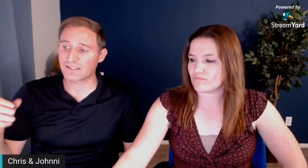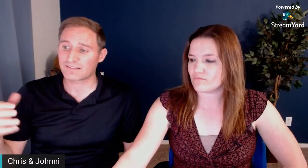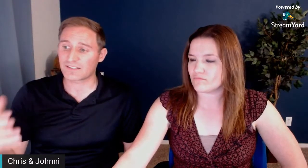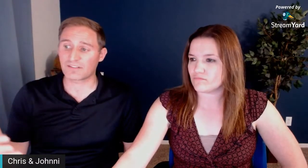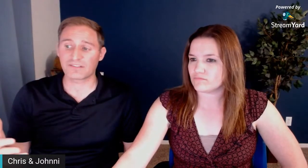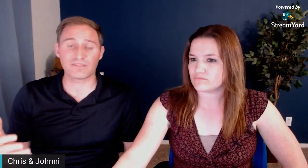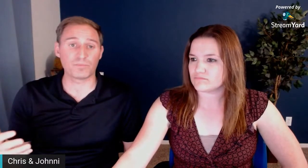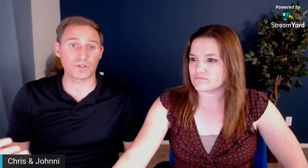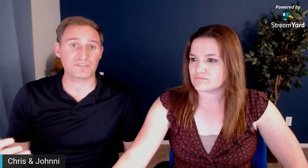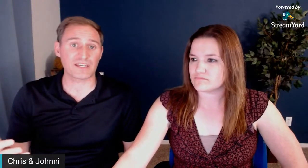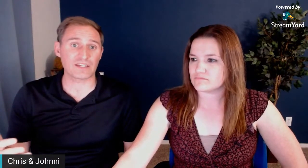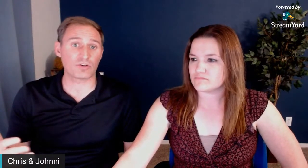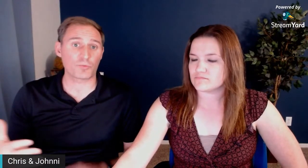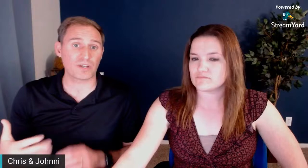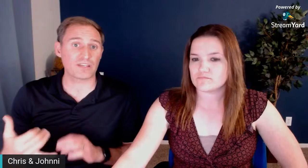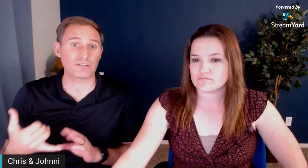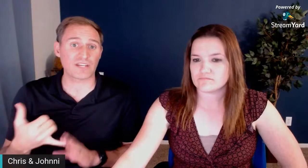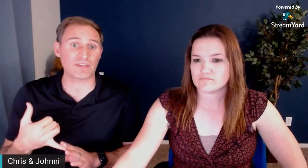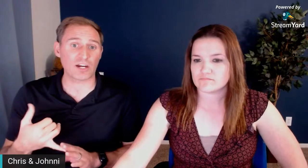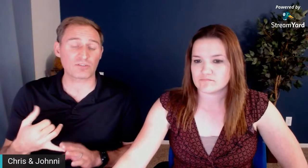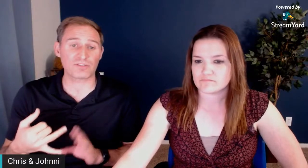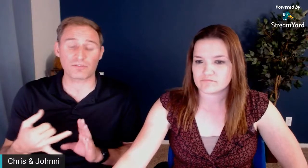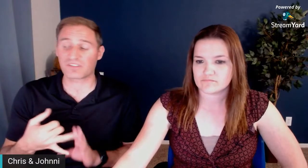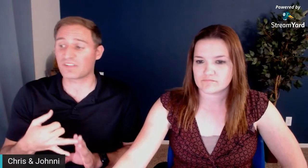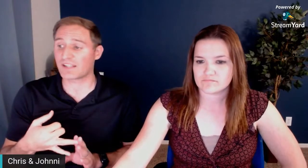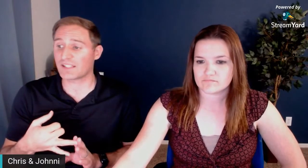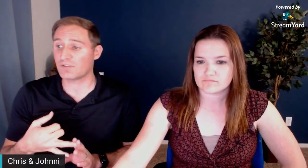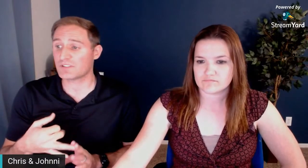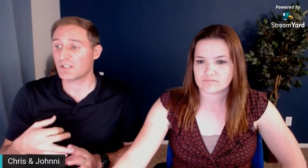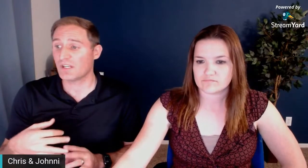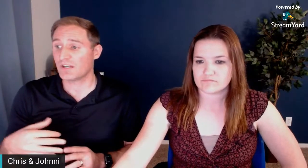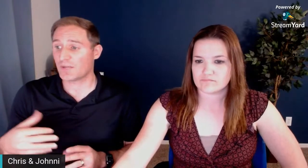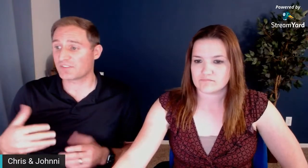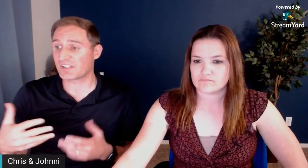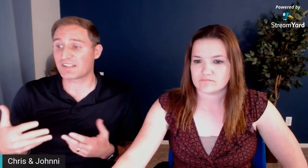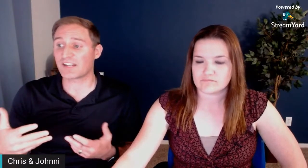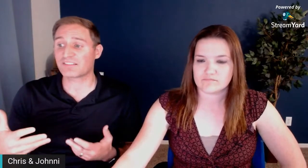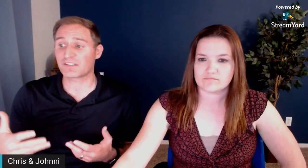a series of books that incorporate either deaf characters or sign language and there's an entire